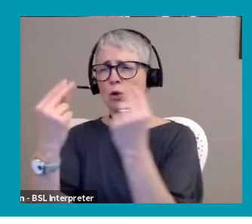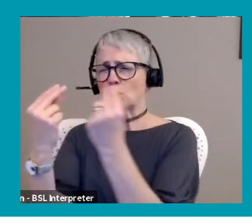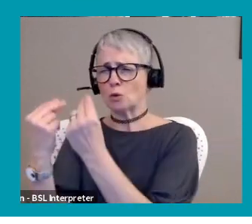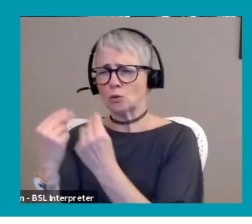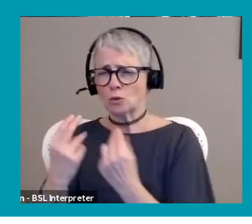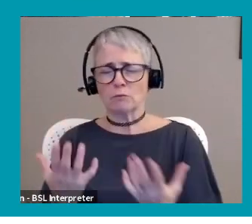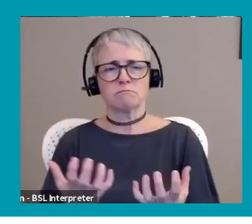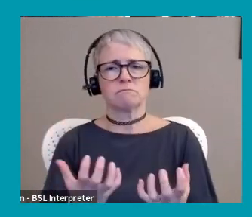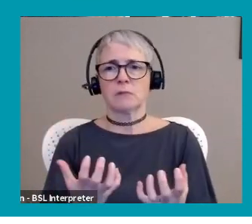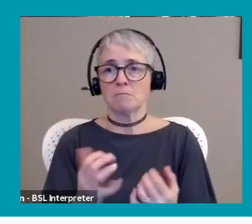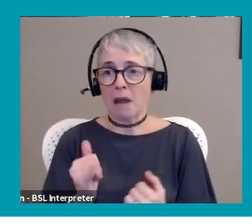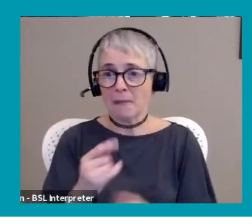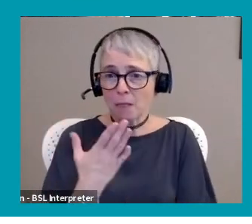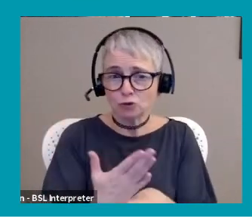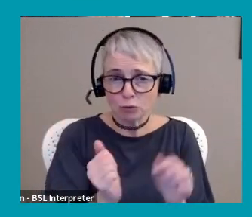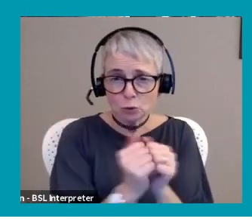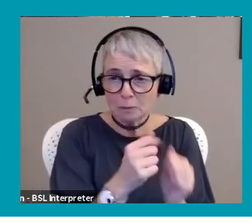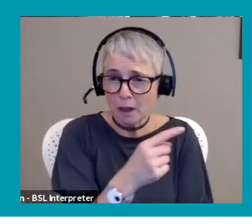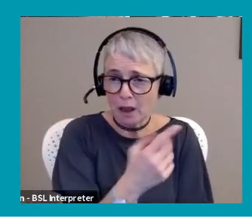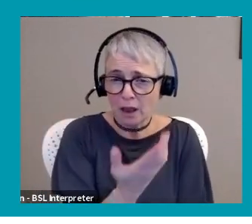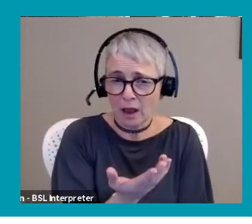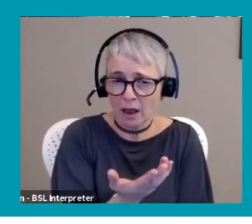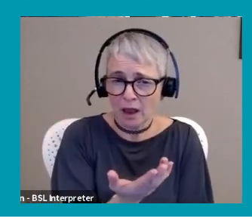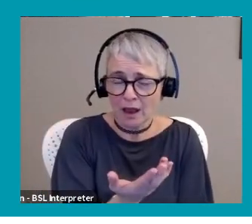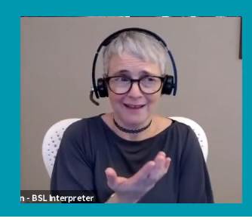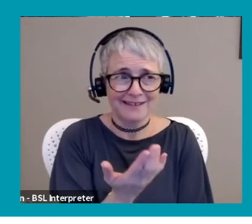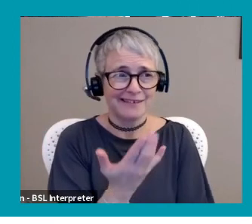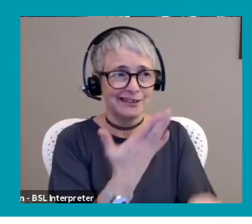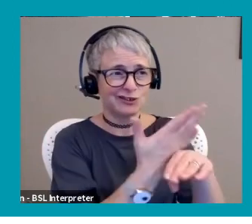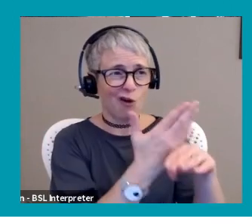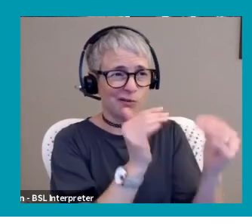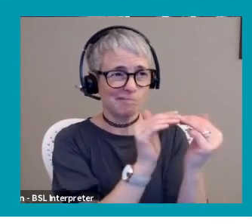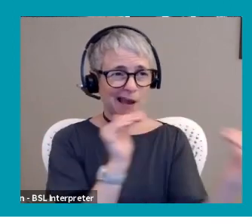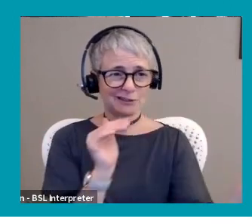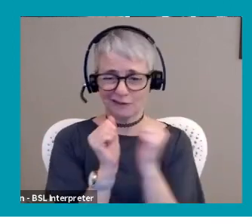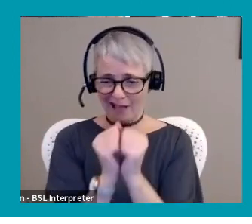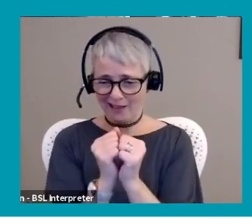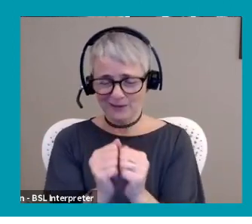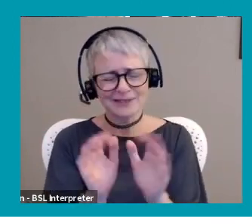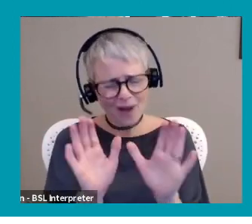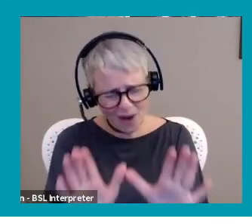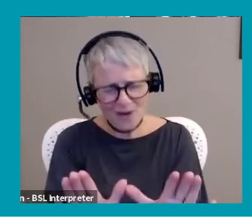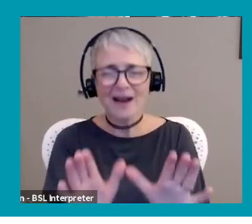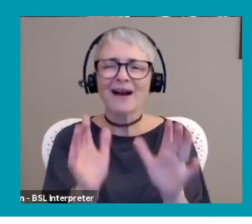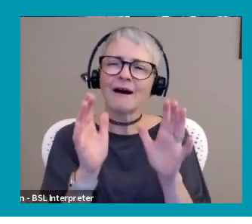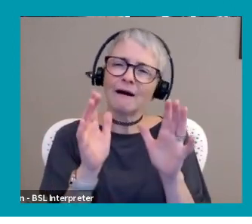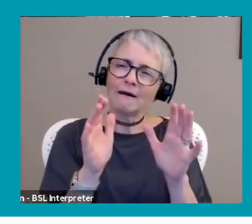that might not even be suitable, that may not even be aligned. Do your homework, a lot of it is about